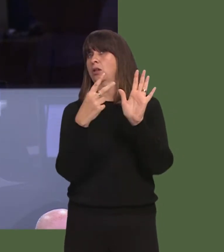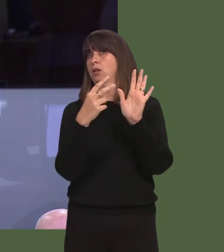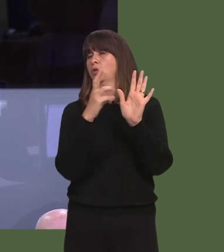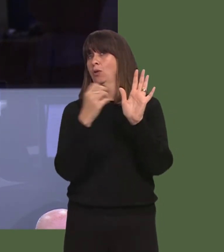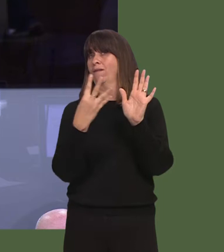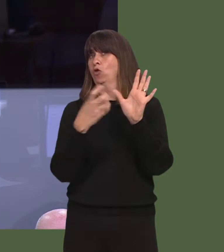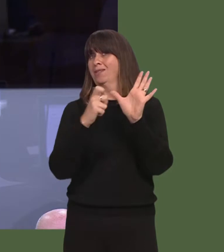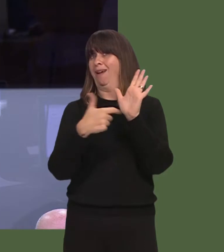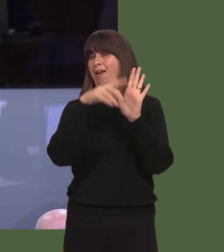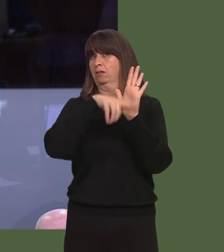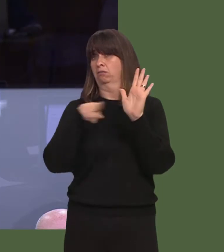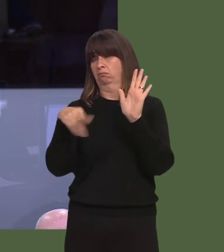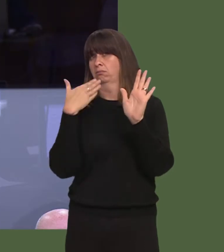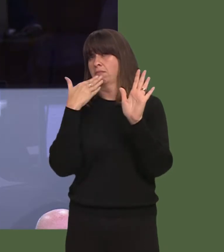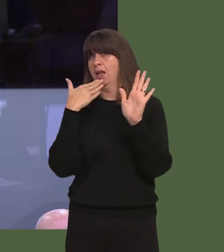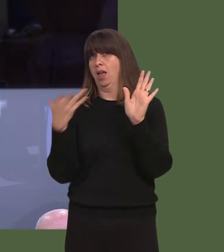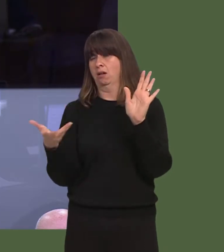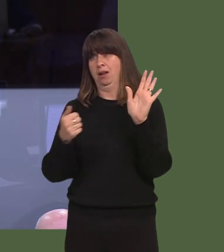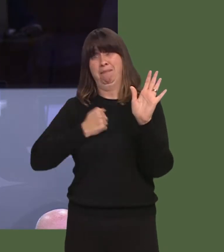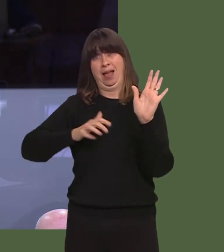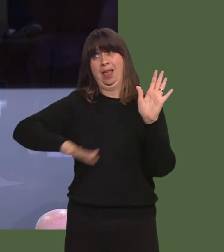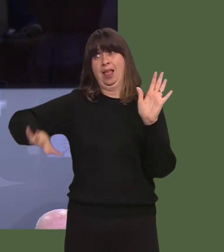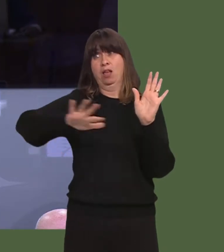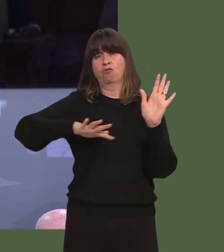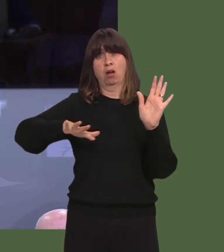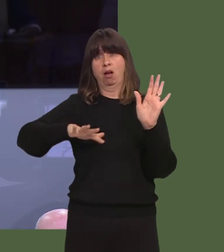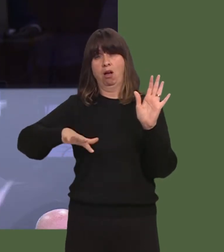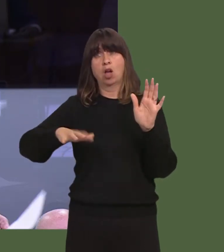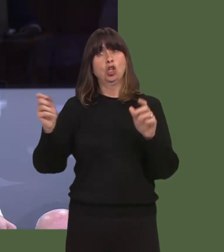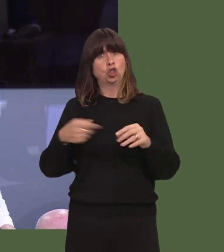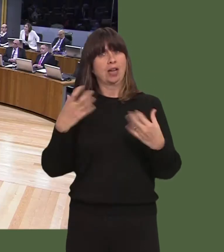2014, to which this gentleman, and my constituent, is fully entitled?